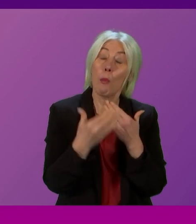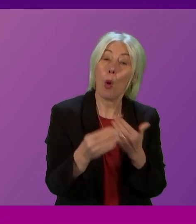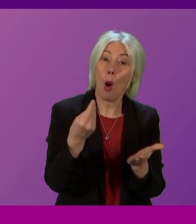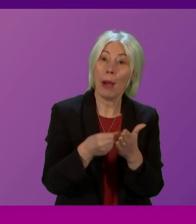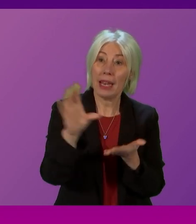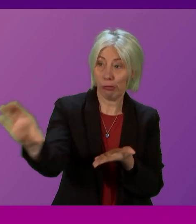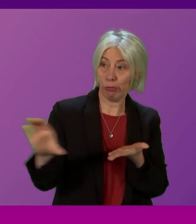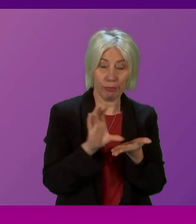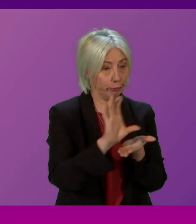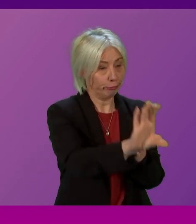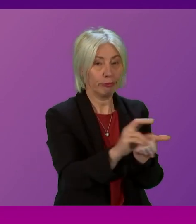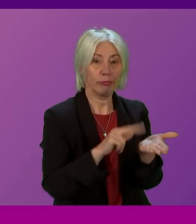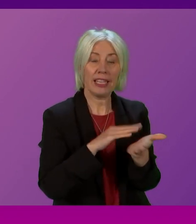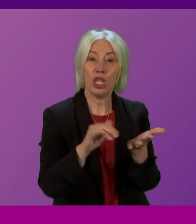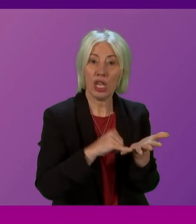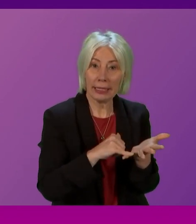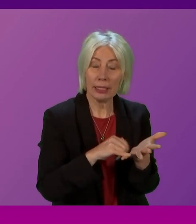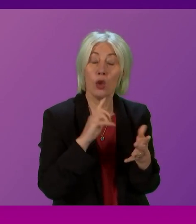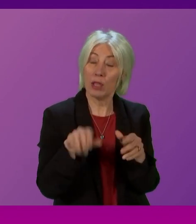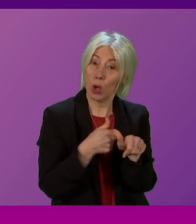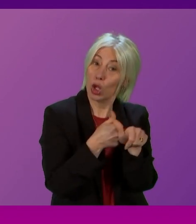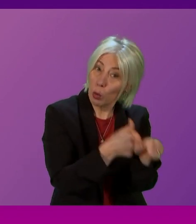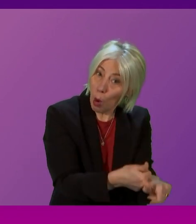We will support investment and, where it is appropriate and in the interest of patients,